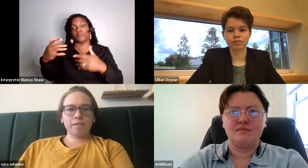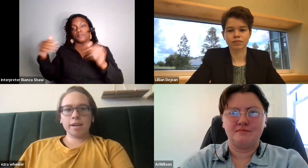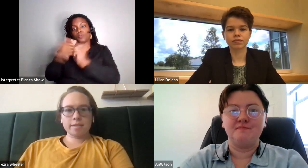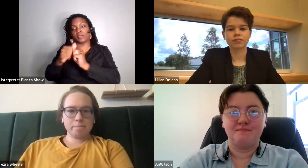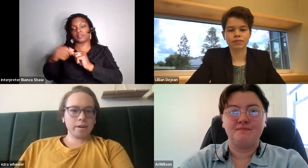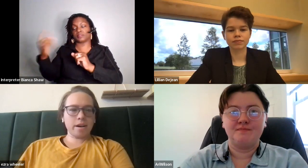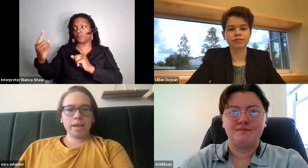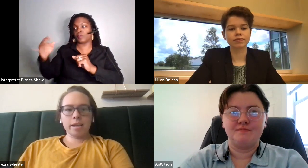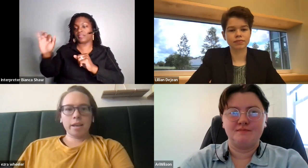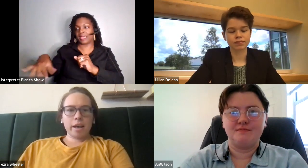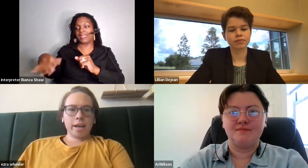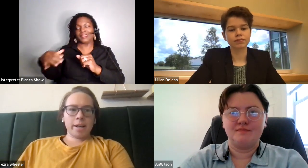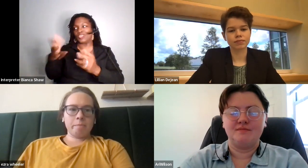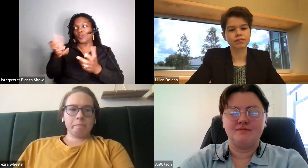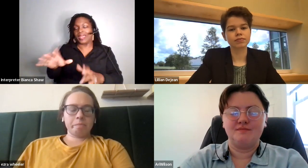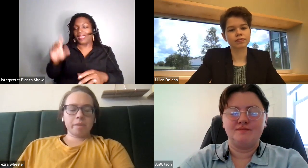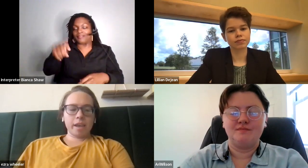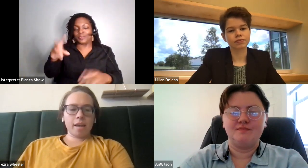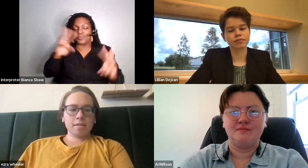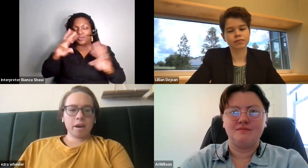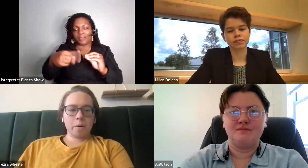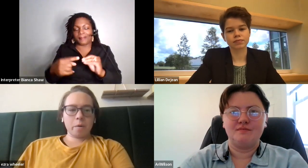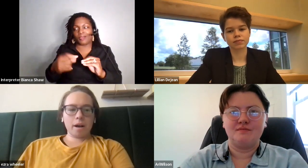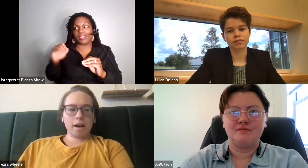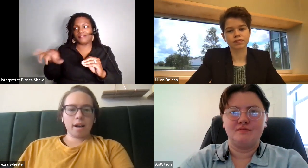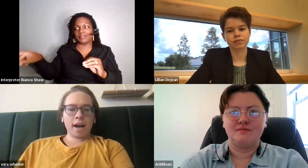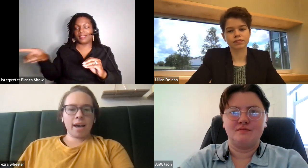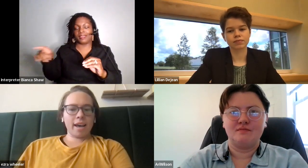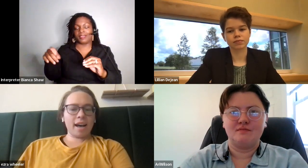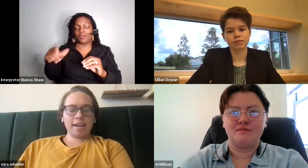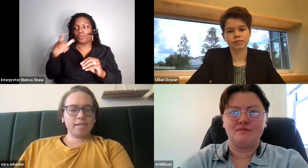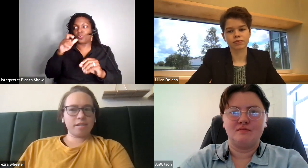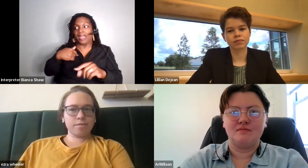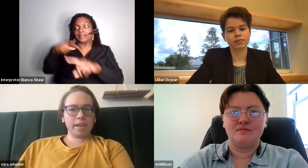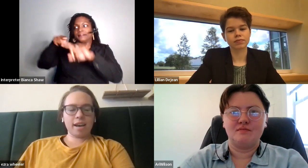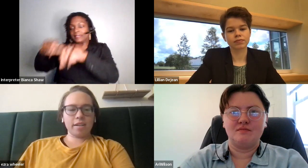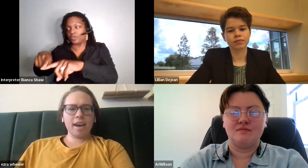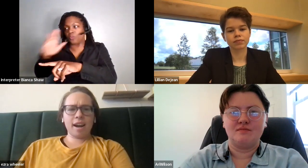If they're accepted or not so I I just really echo that.